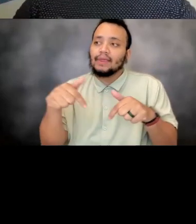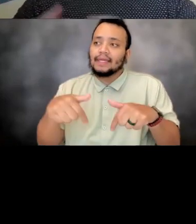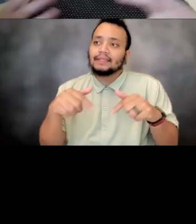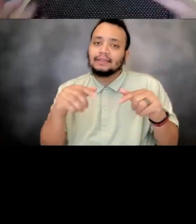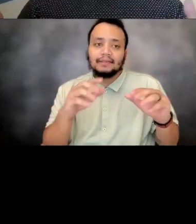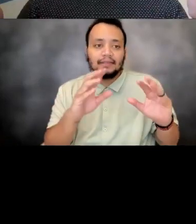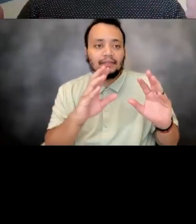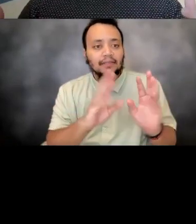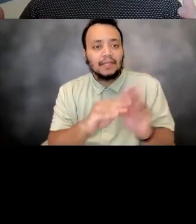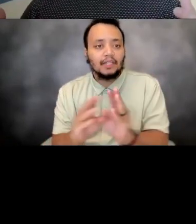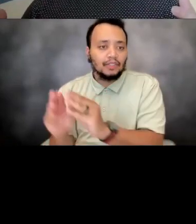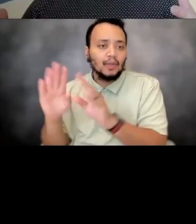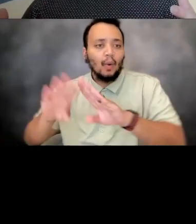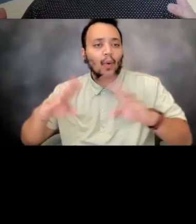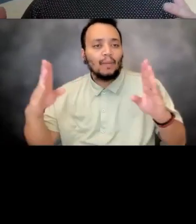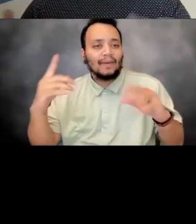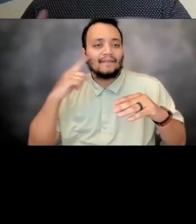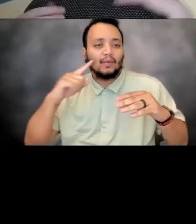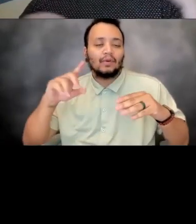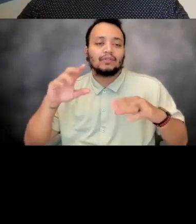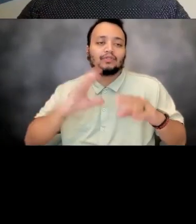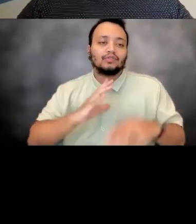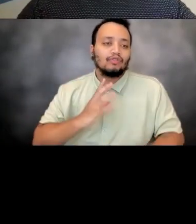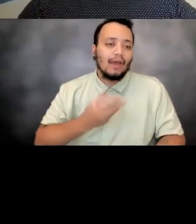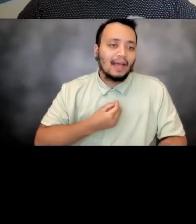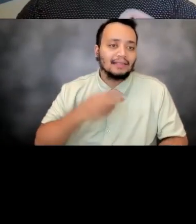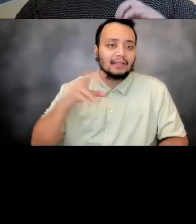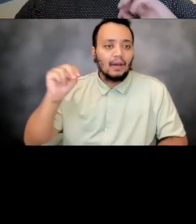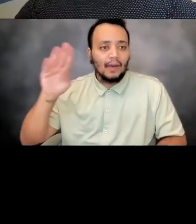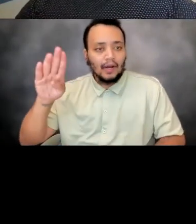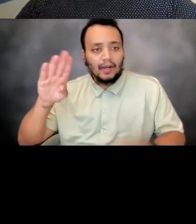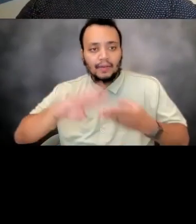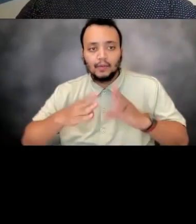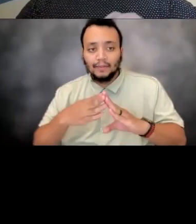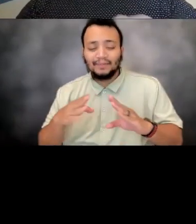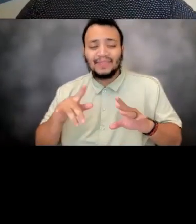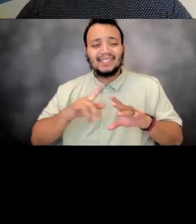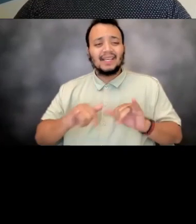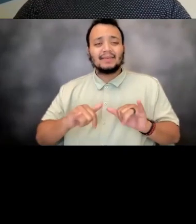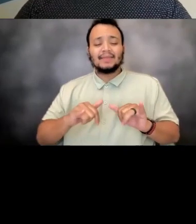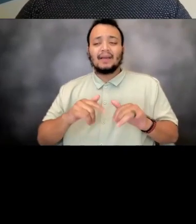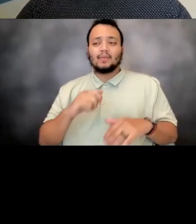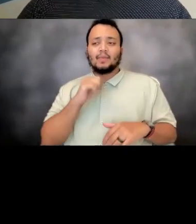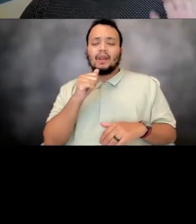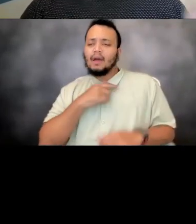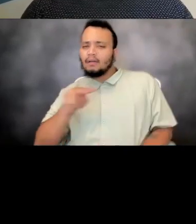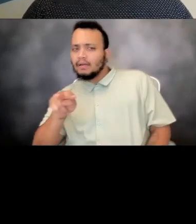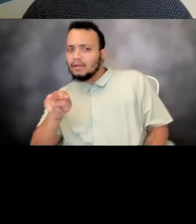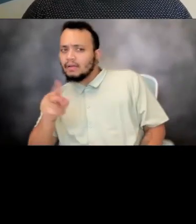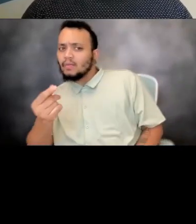but we're not here to control anyone's identity or, you know, make people prove